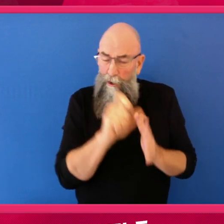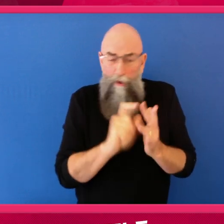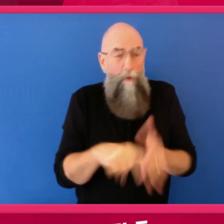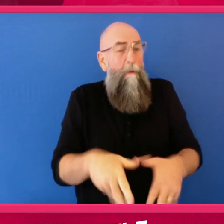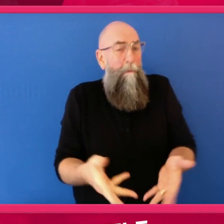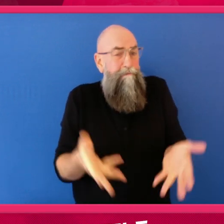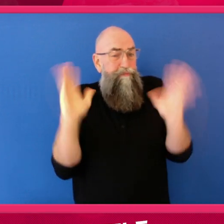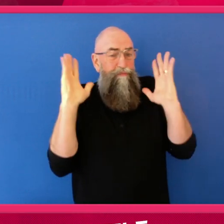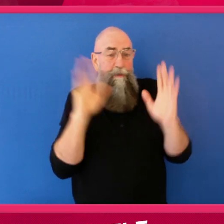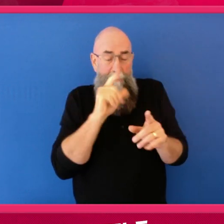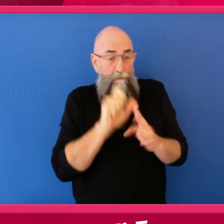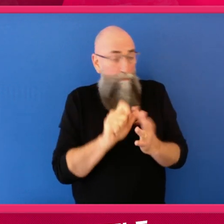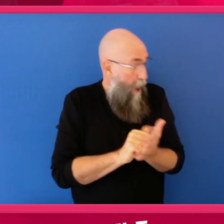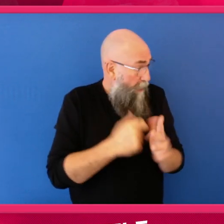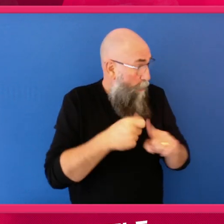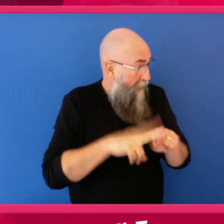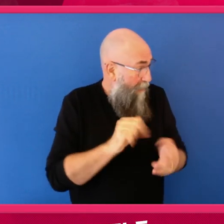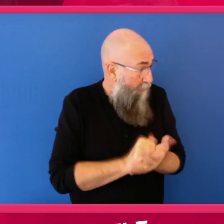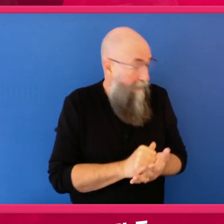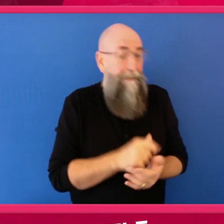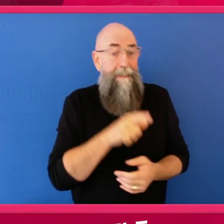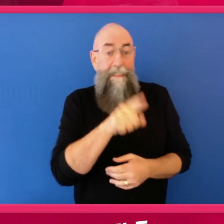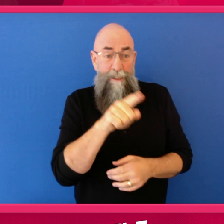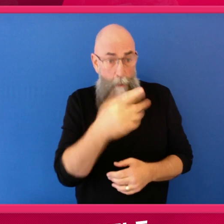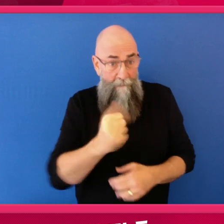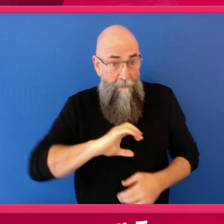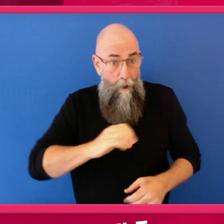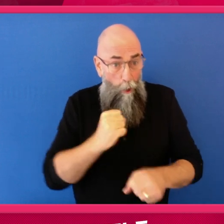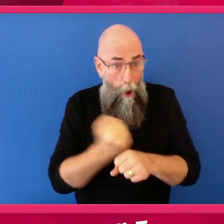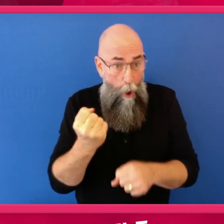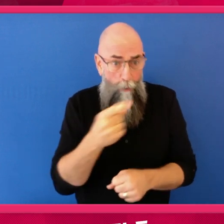you've got gold, but you've also got that power. So enjoy that. But, Ben, I want to